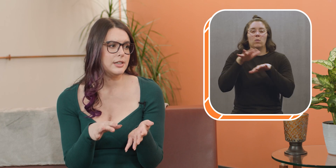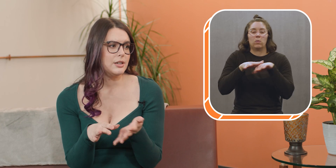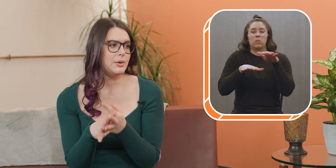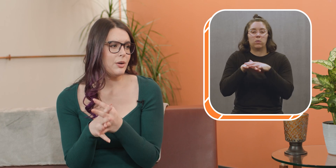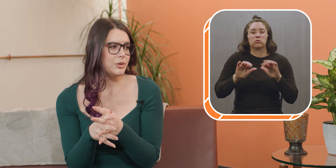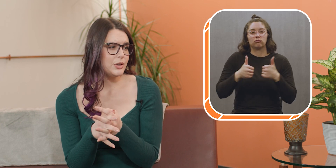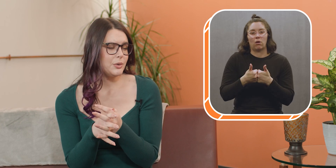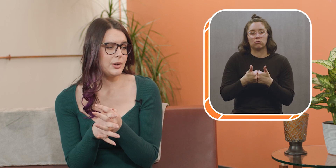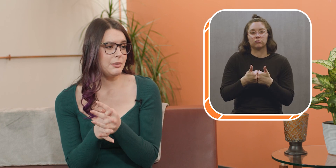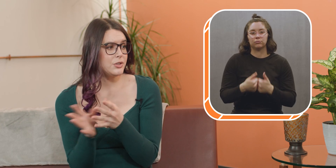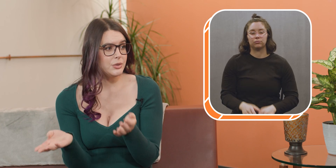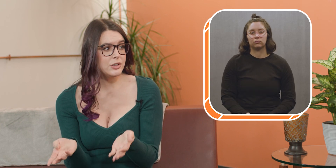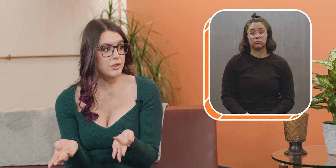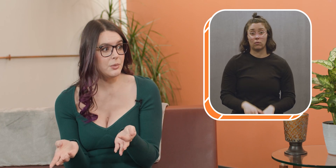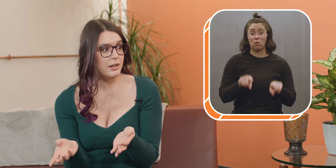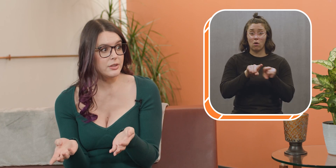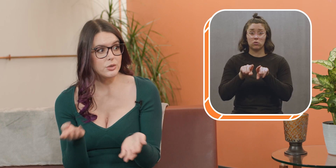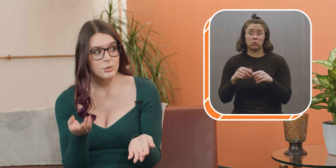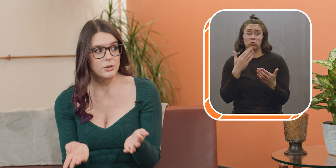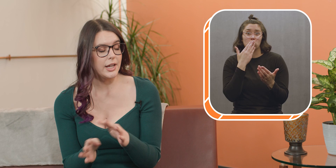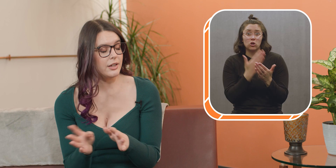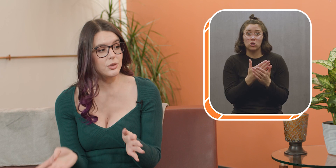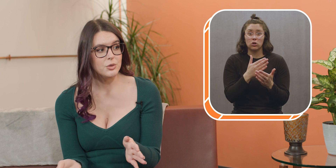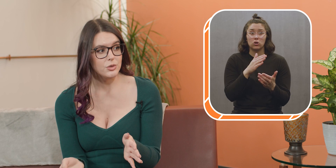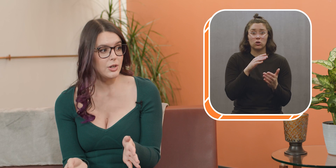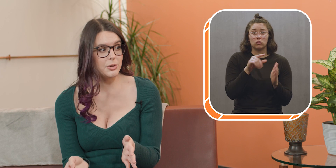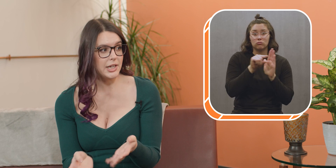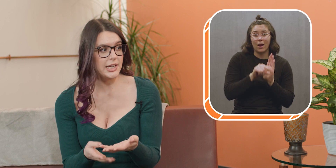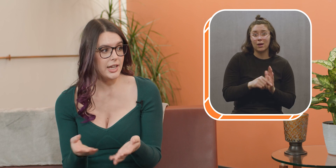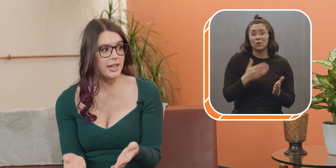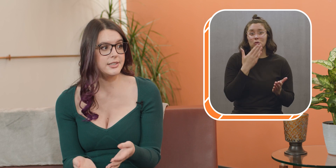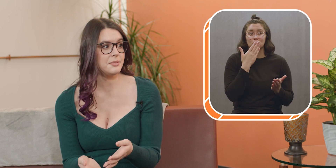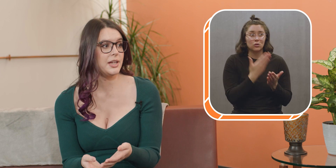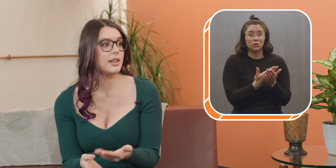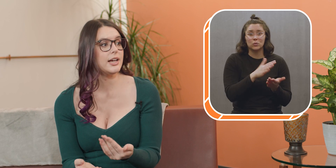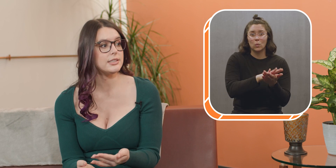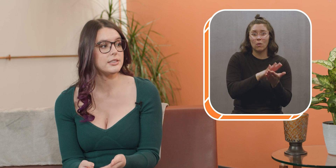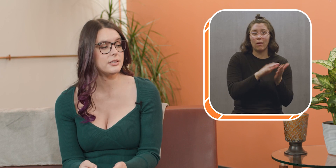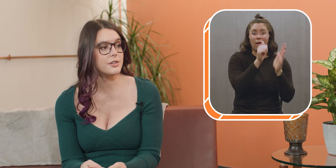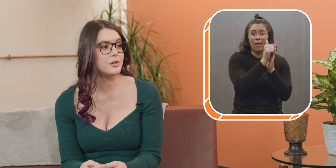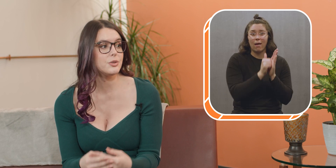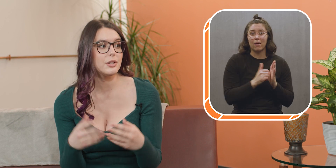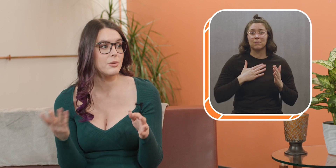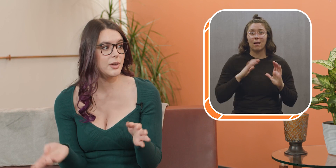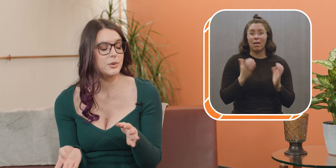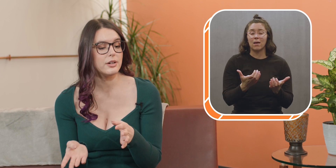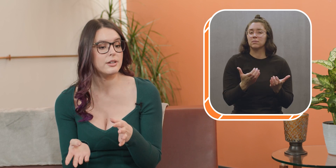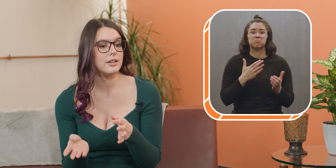But also, I was doing so well in school, I had no trouble getting A's in my classes or doing all my work.